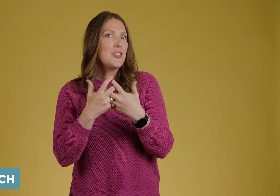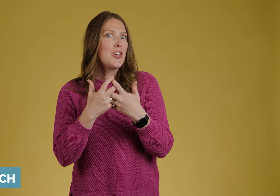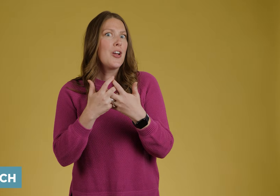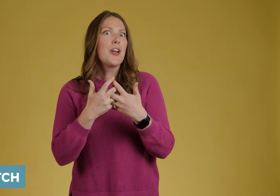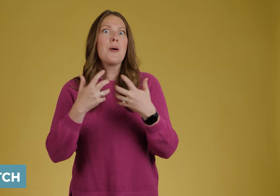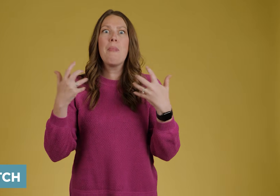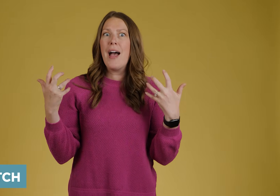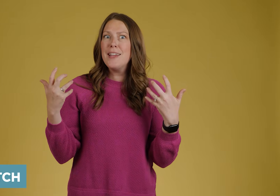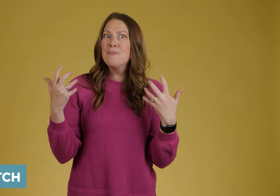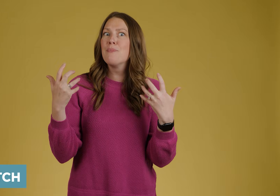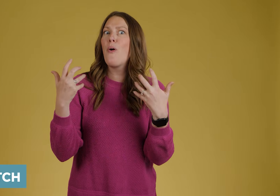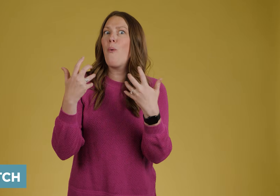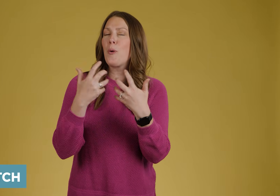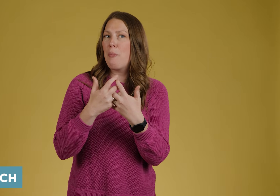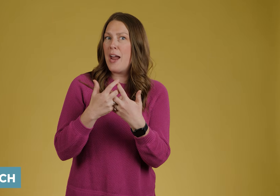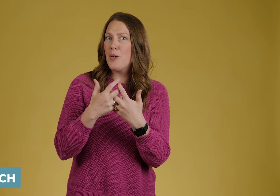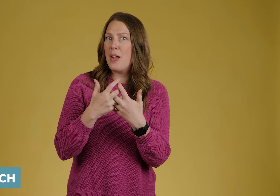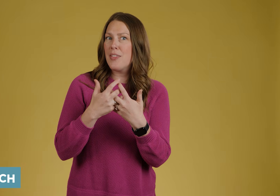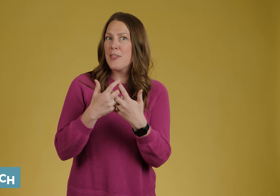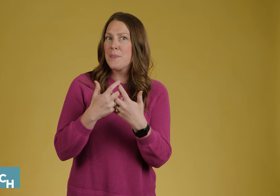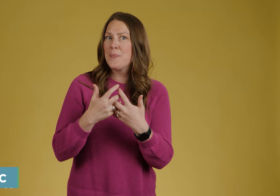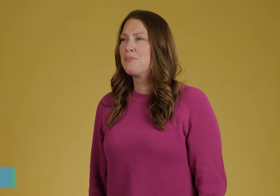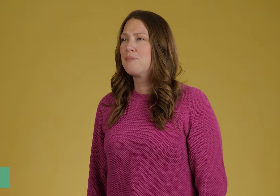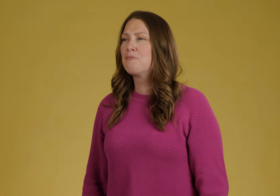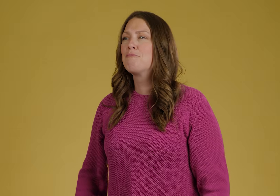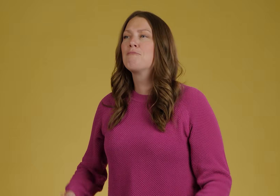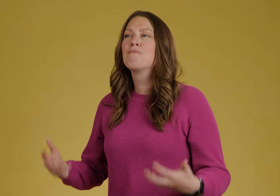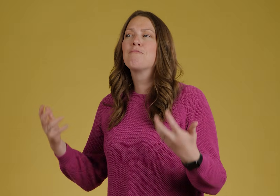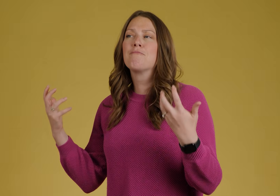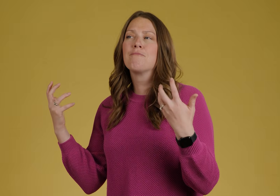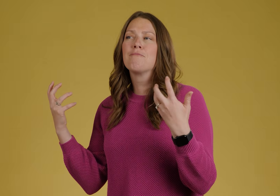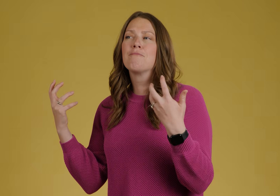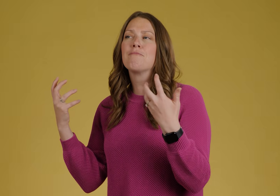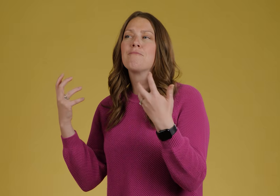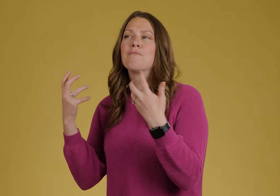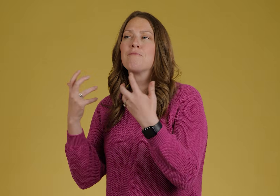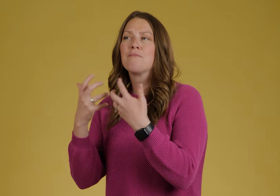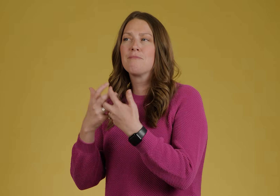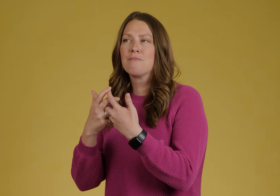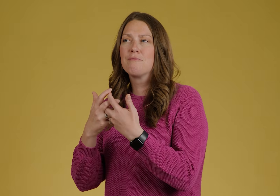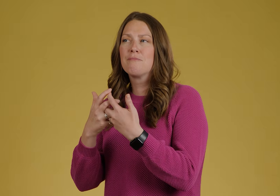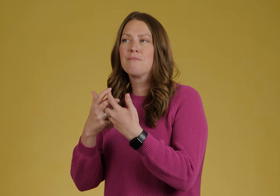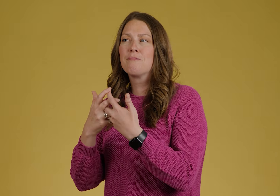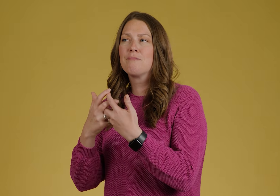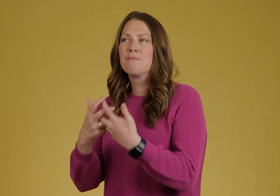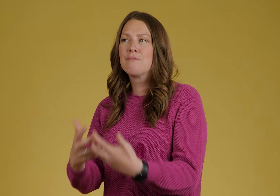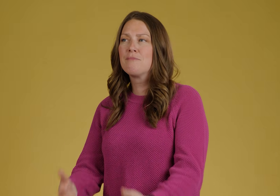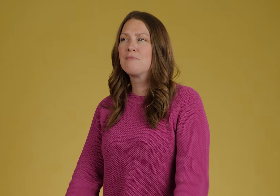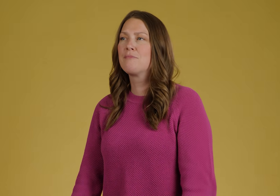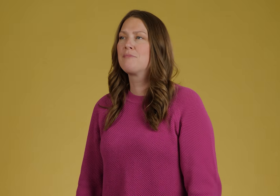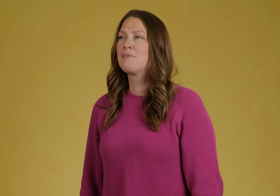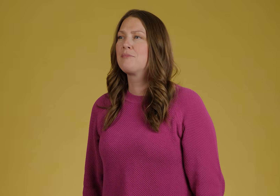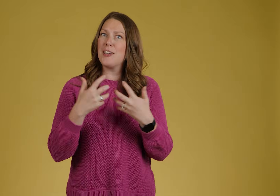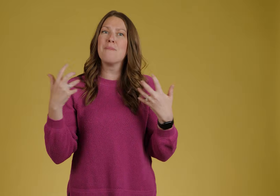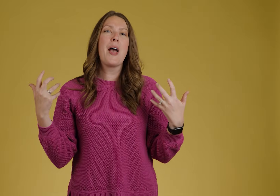Combine or pair with. Your fingers are linking together like it's matching.